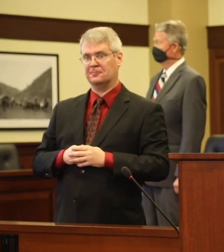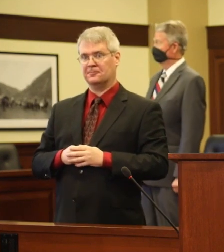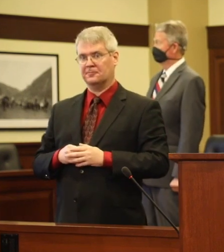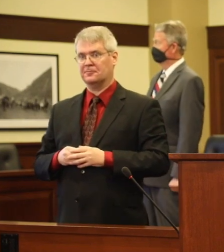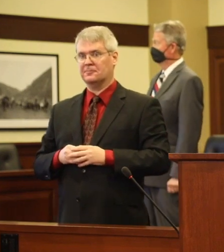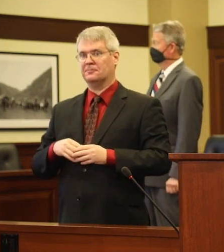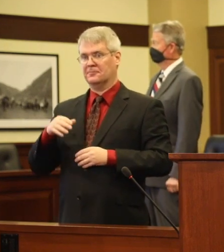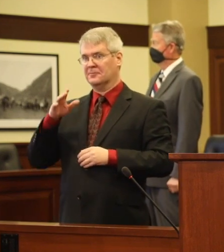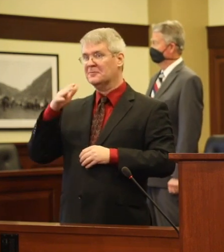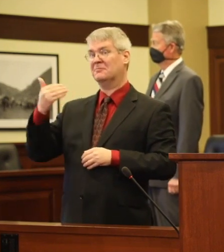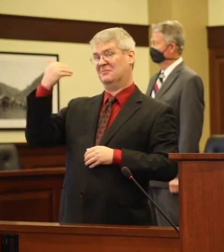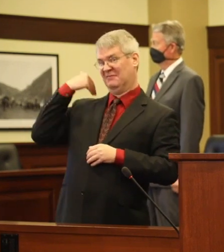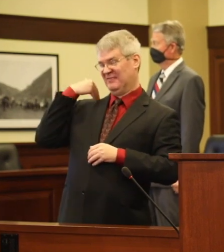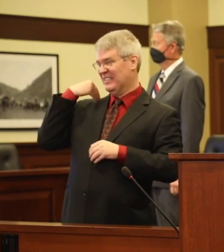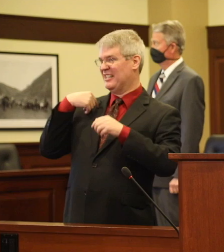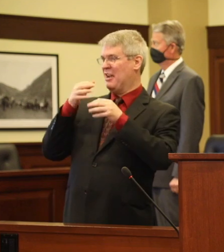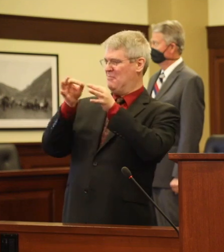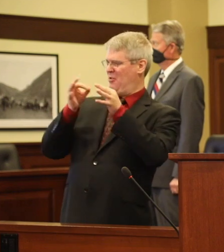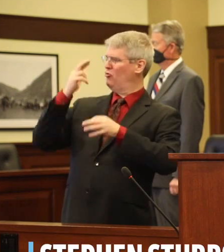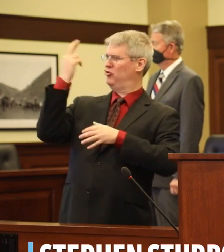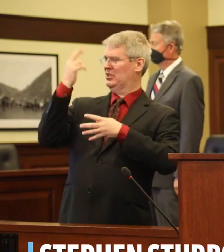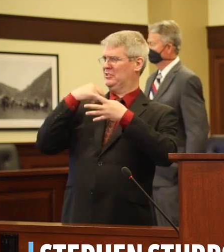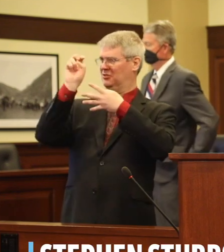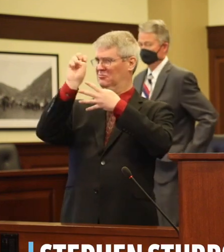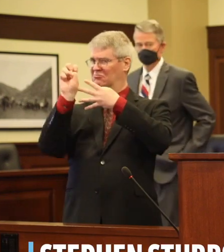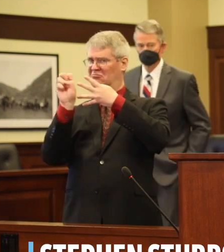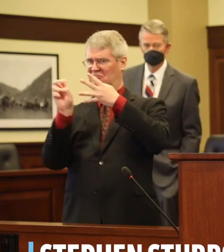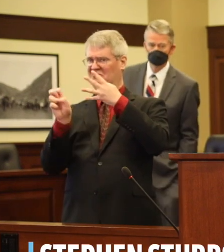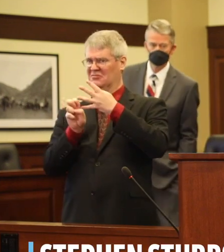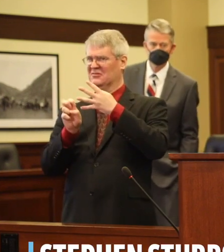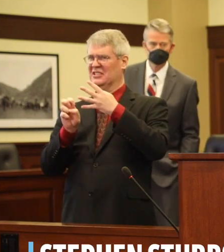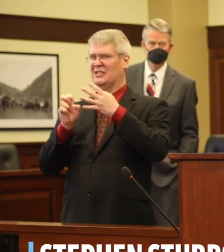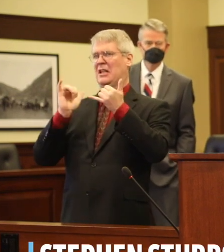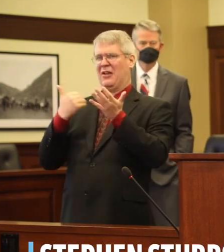We started off with what the White House Reopening America plan recommended,